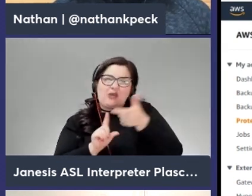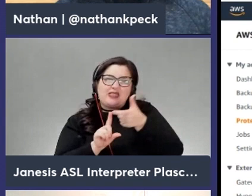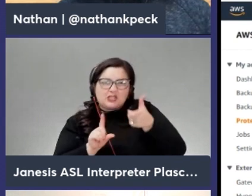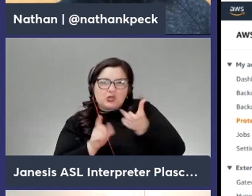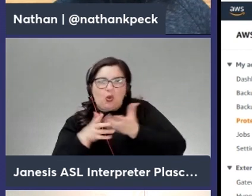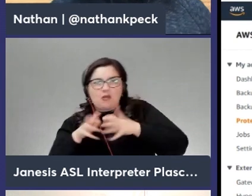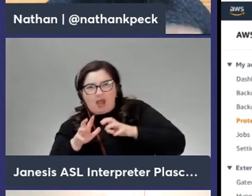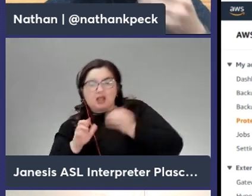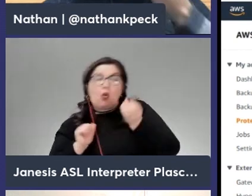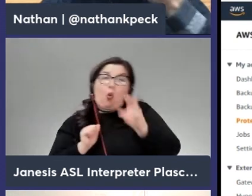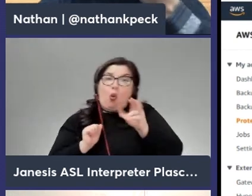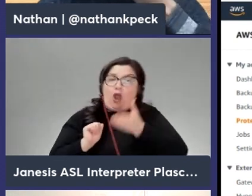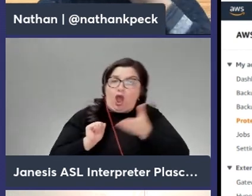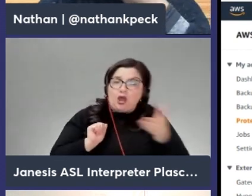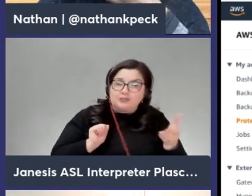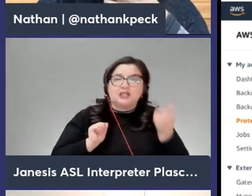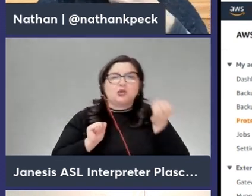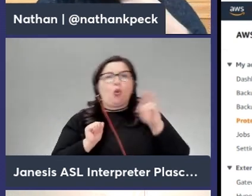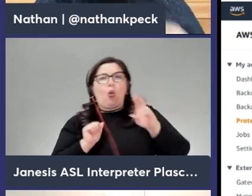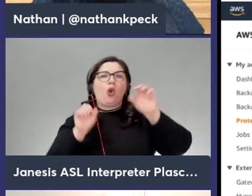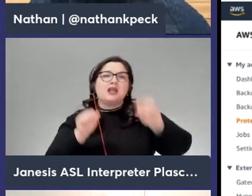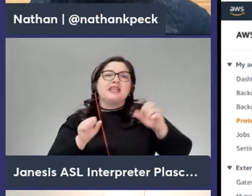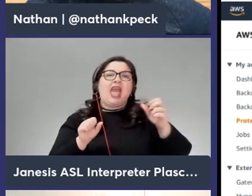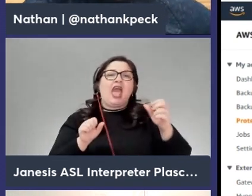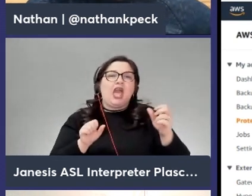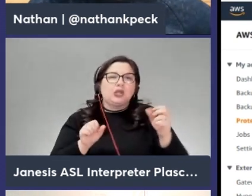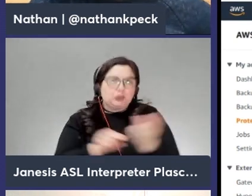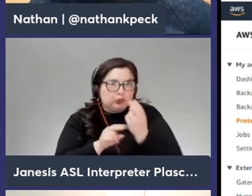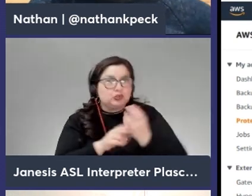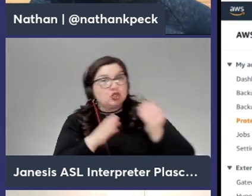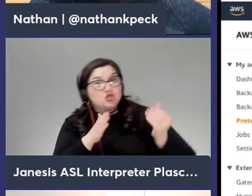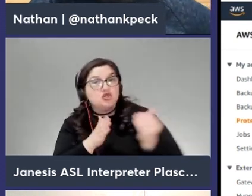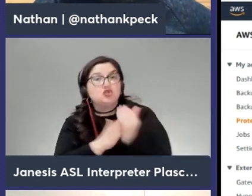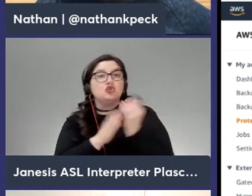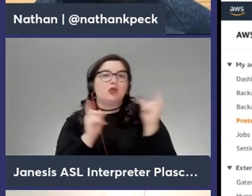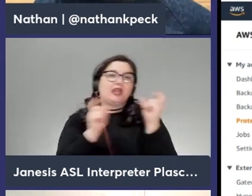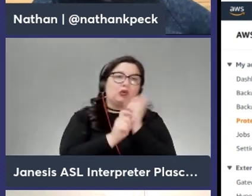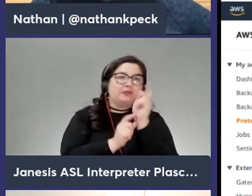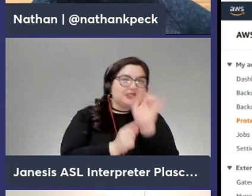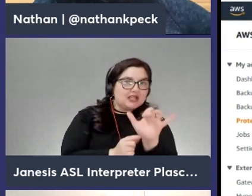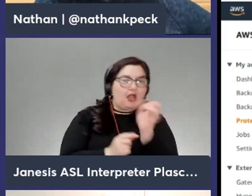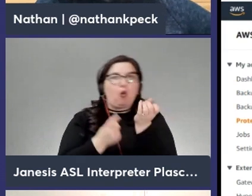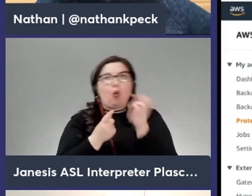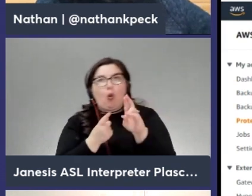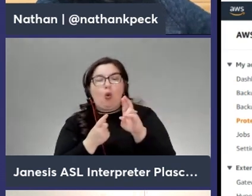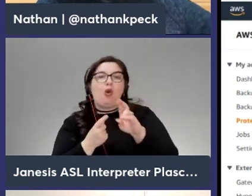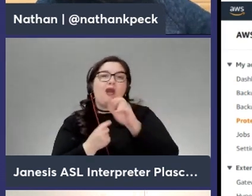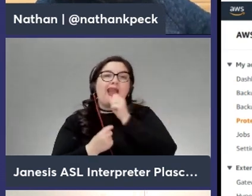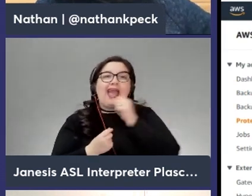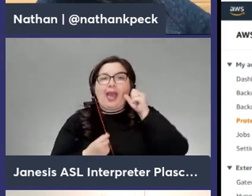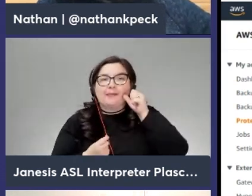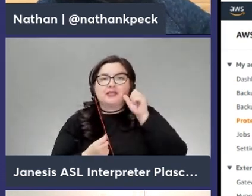or I can use a new encryption key, or I can use an Amazon S3 as encryption key,